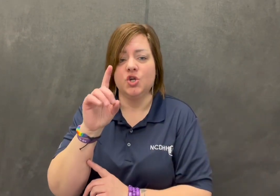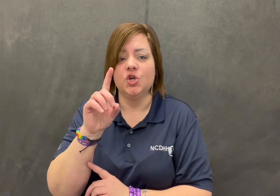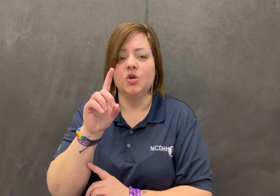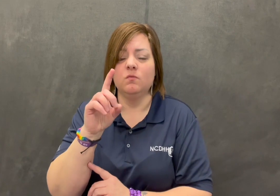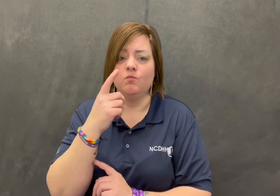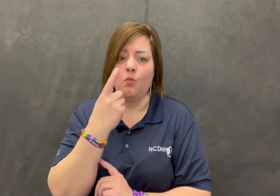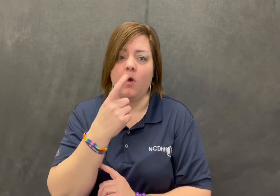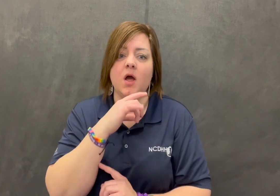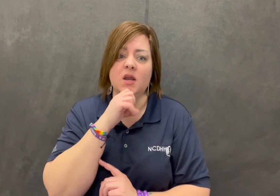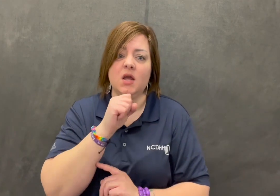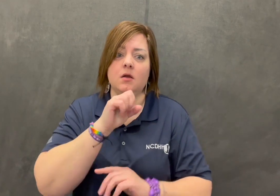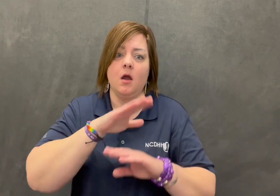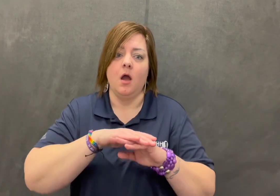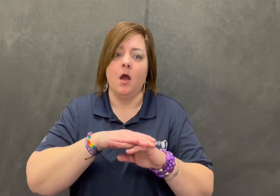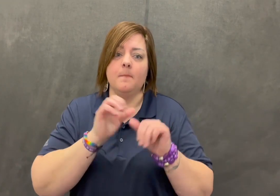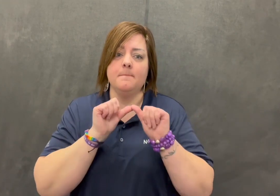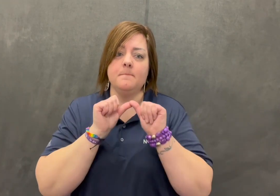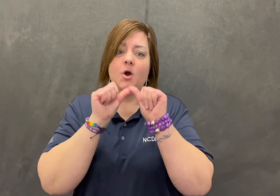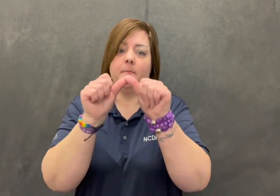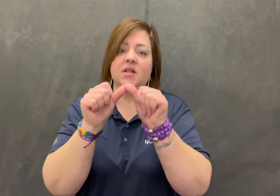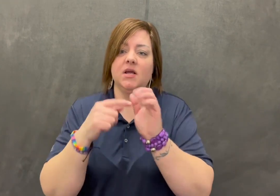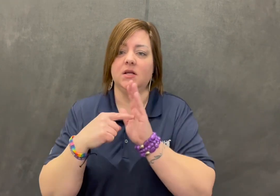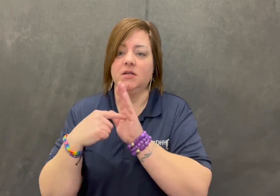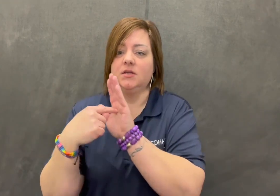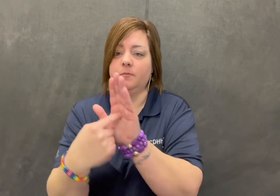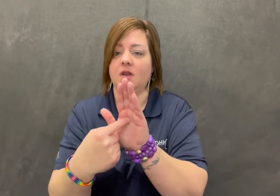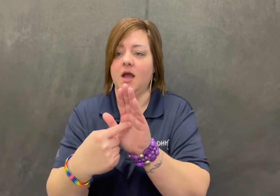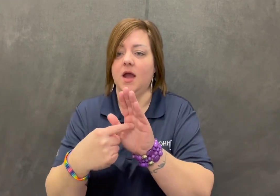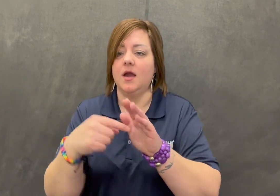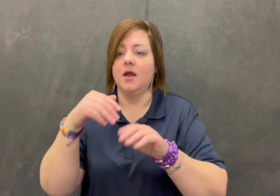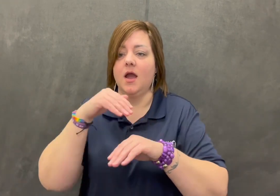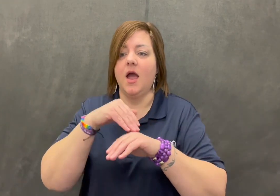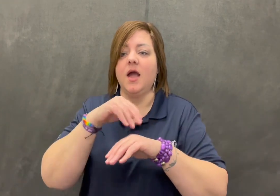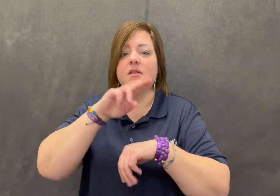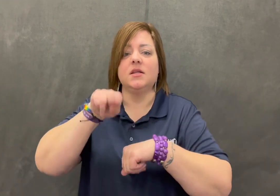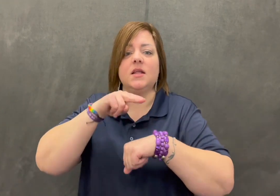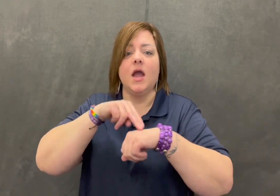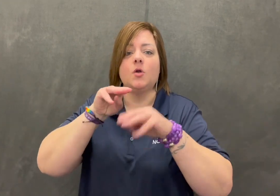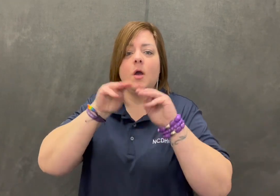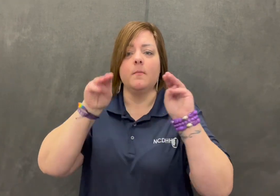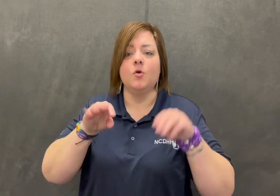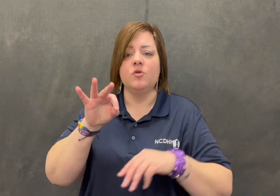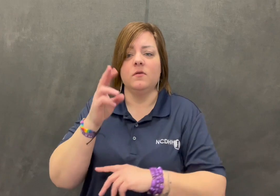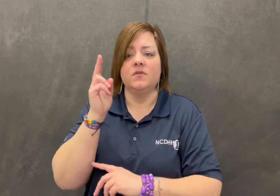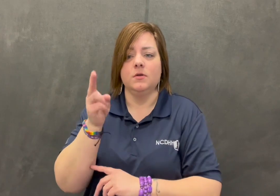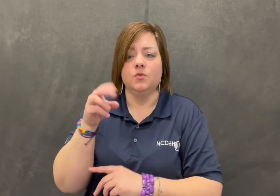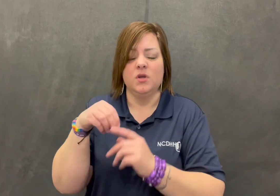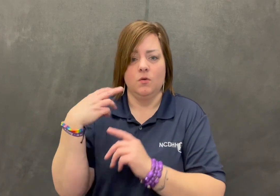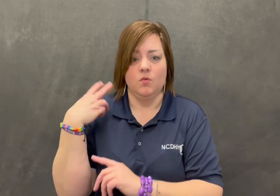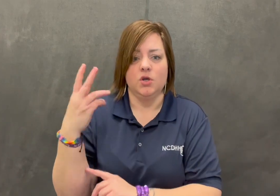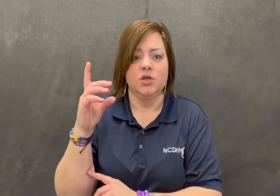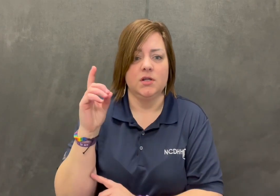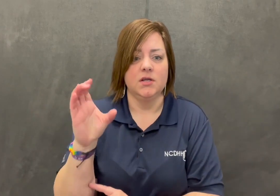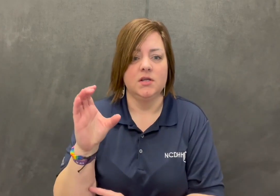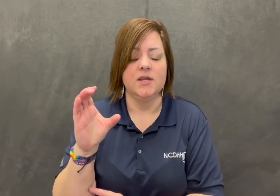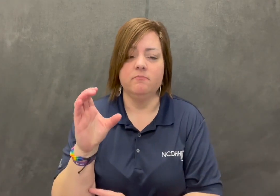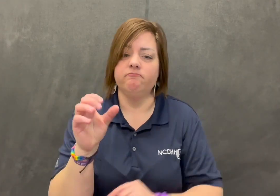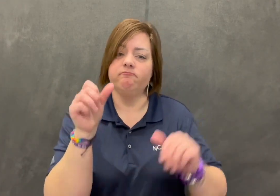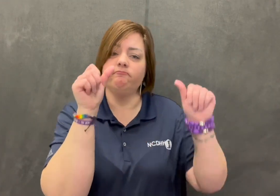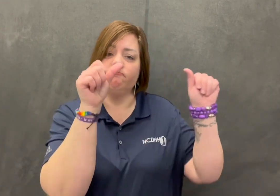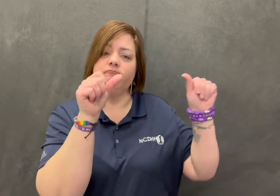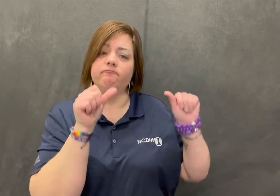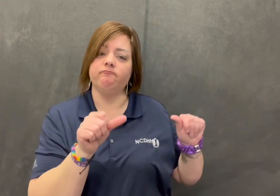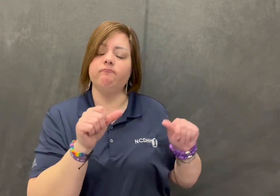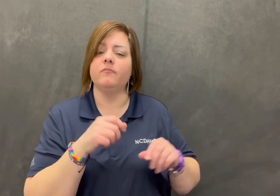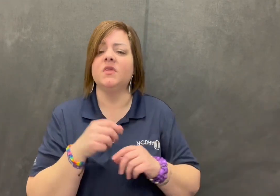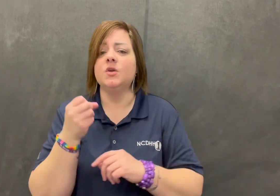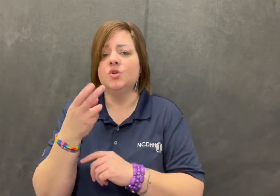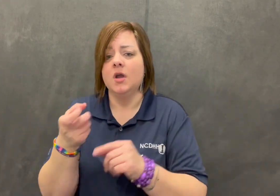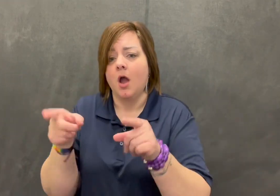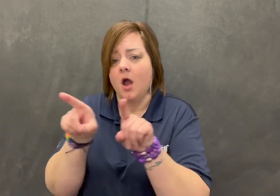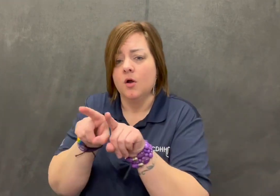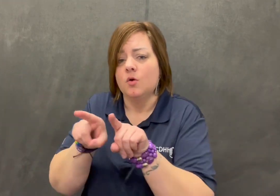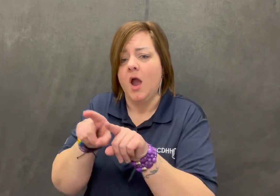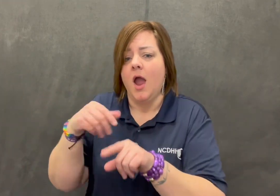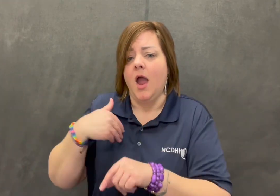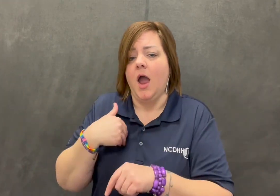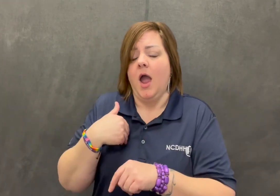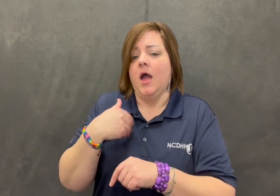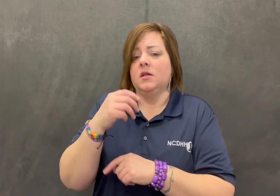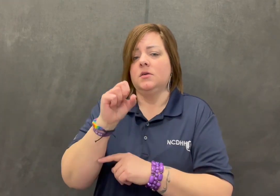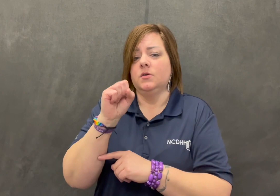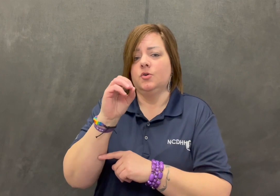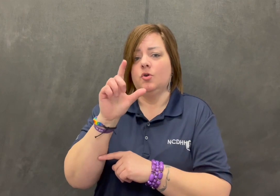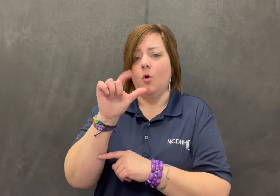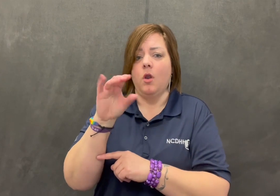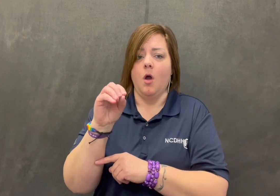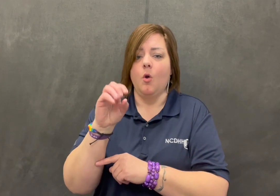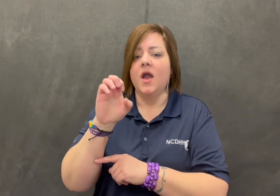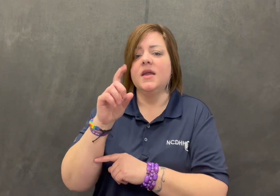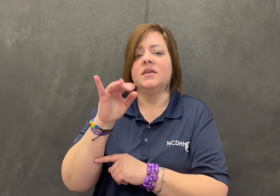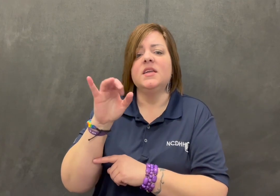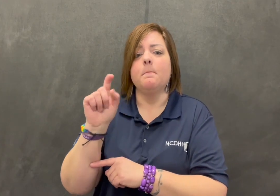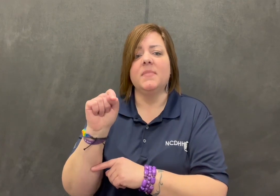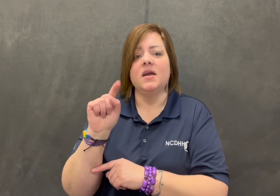orchid it is on permanent display at the National Museum of History in Washington DC. She also had a